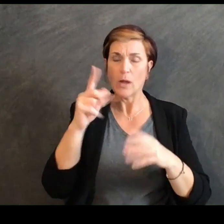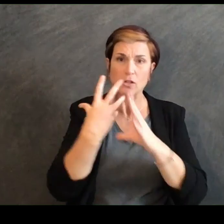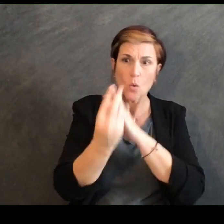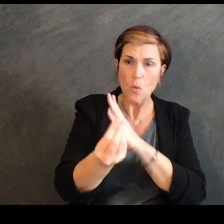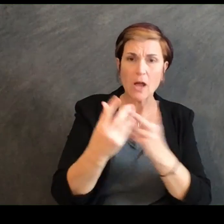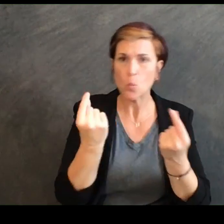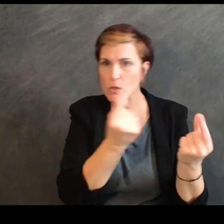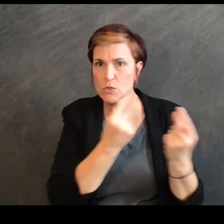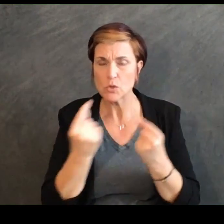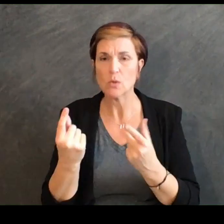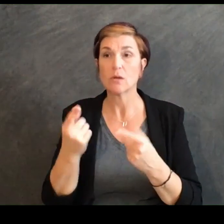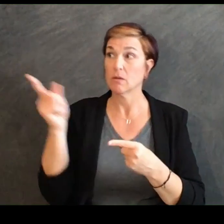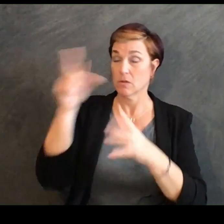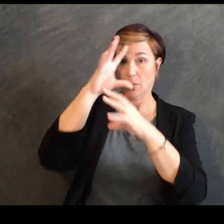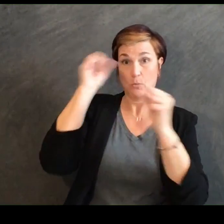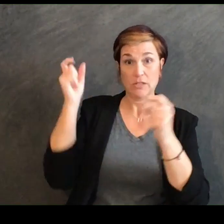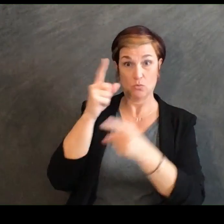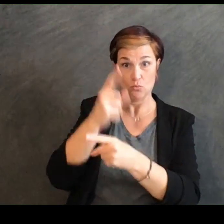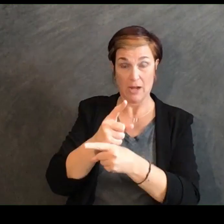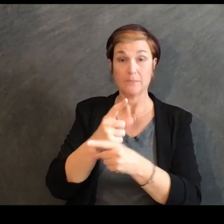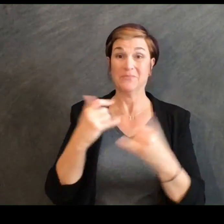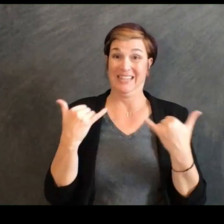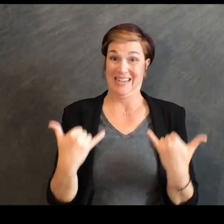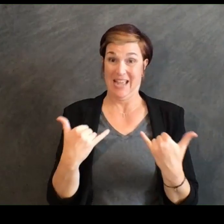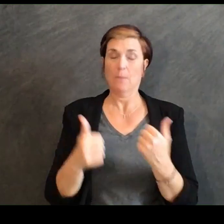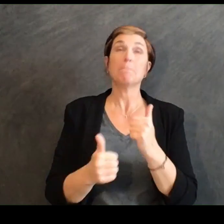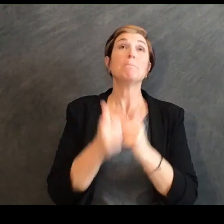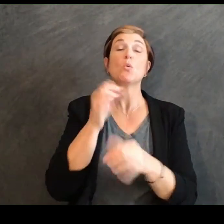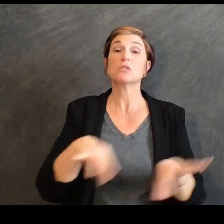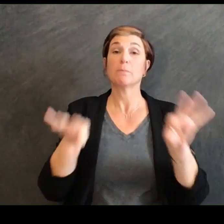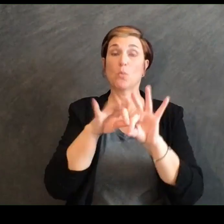especially important now that we look after senior citizens with chronic